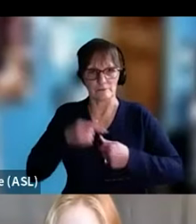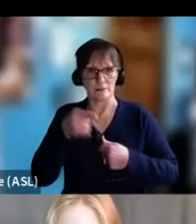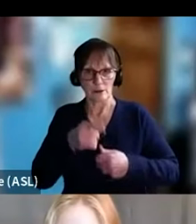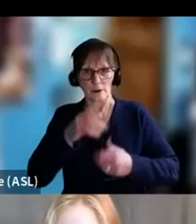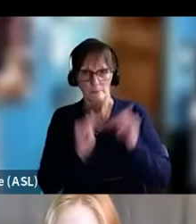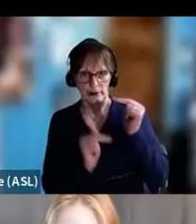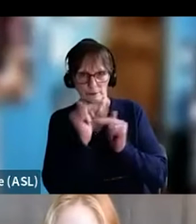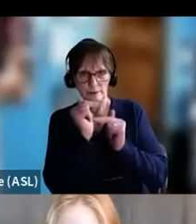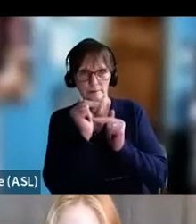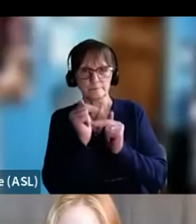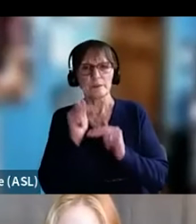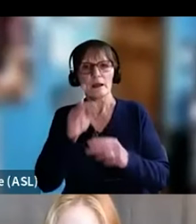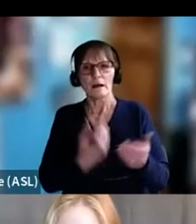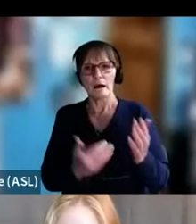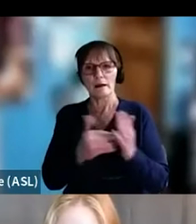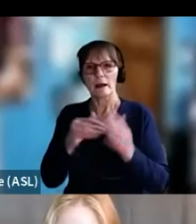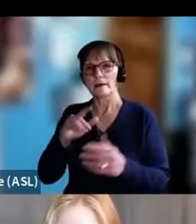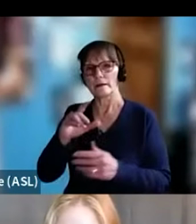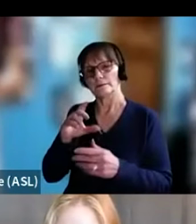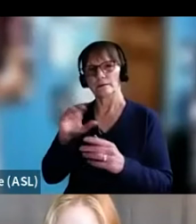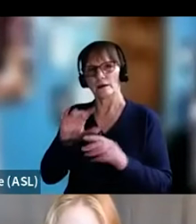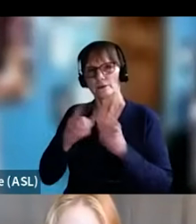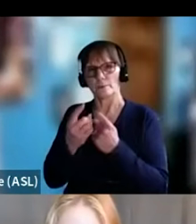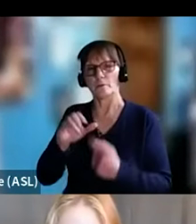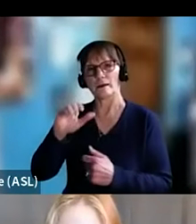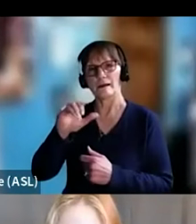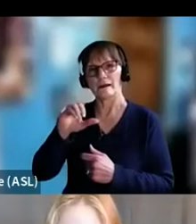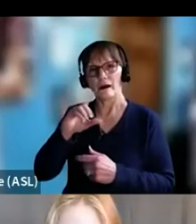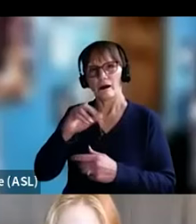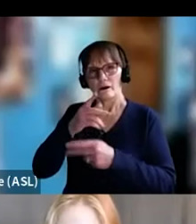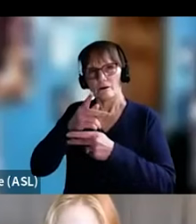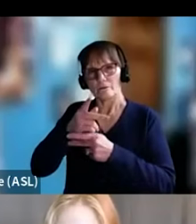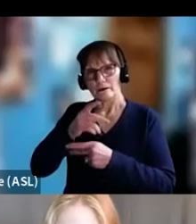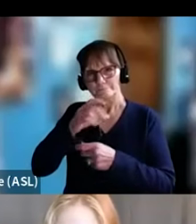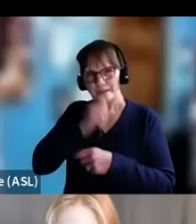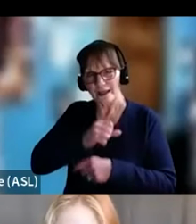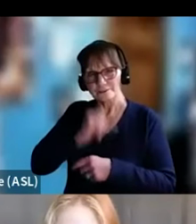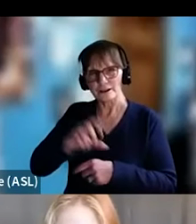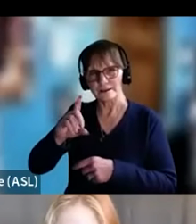And then again, the Department of Disability and Aging is working with people in that building to make sure that they're connected